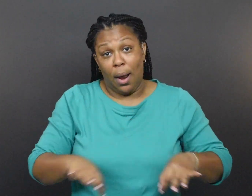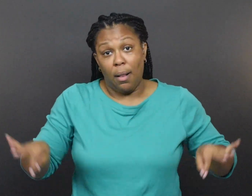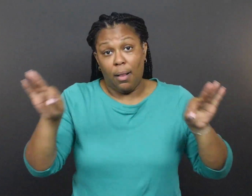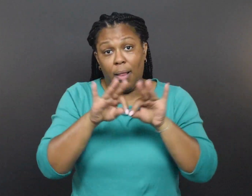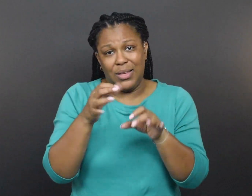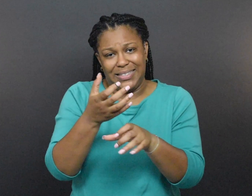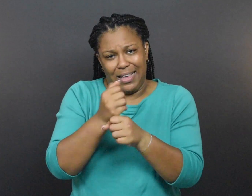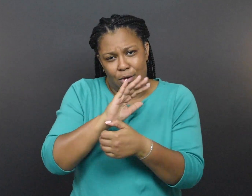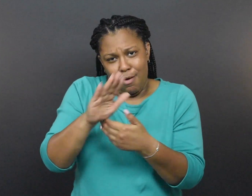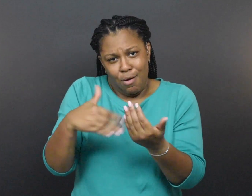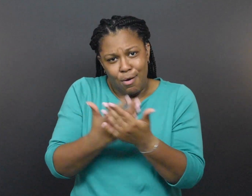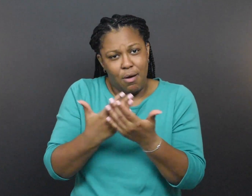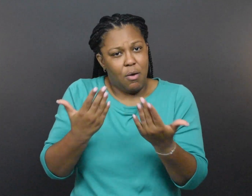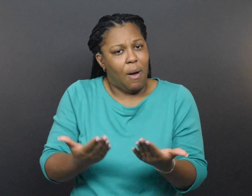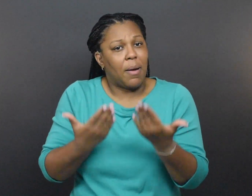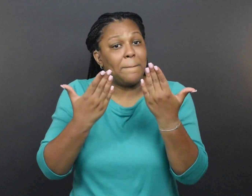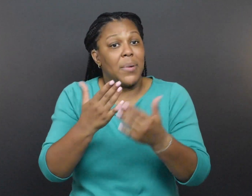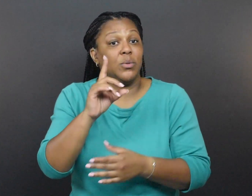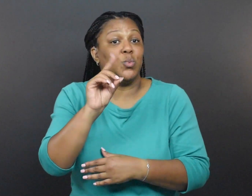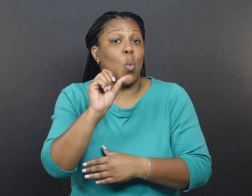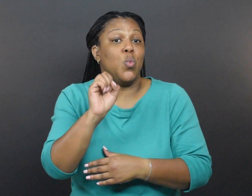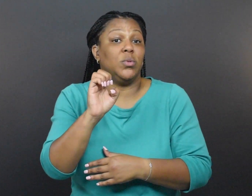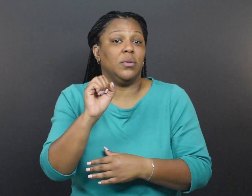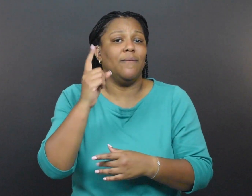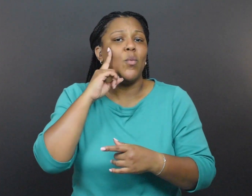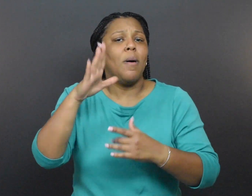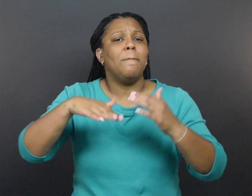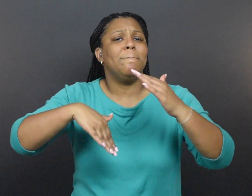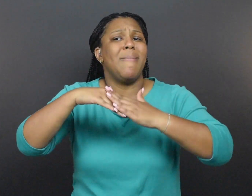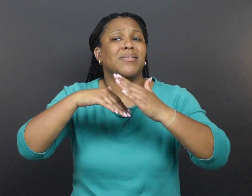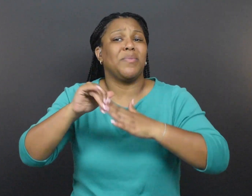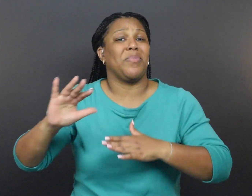• It is critical to get all recommended doses for maximum protection.